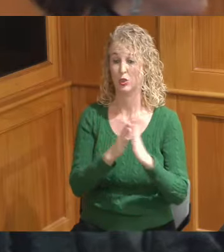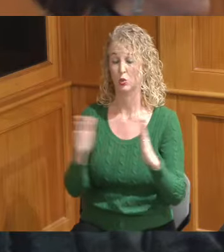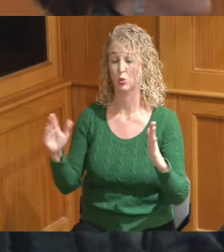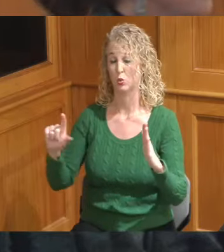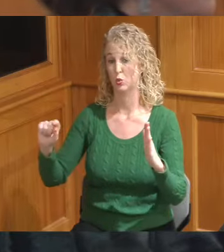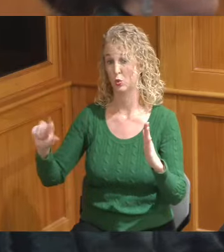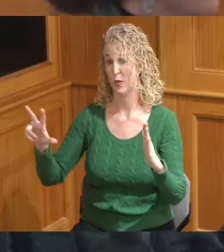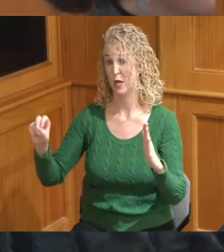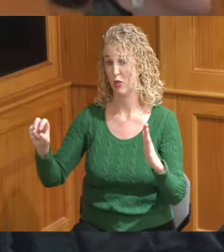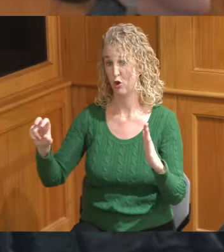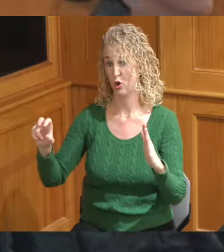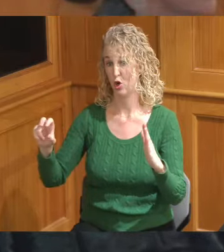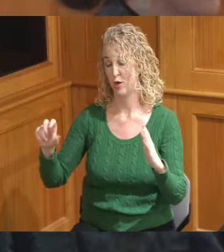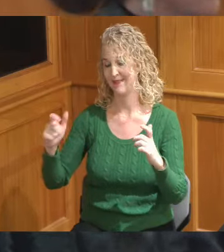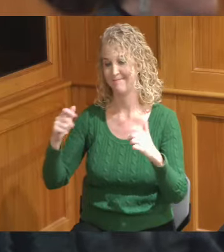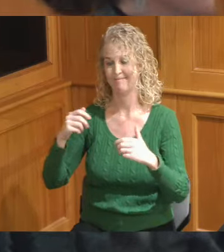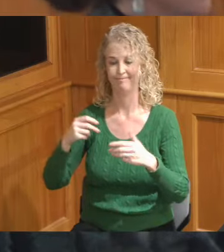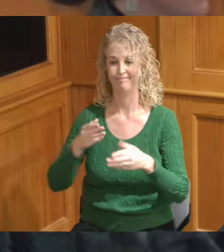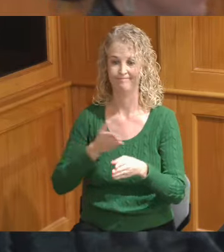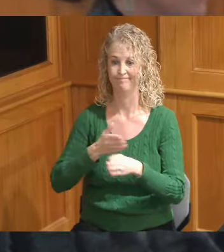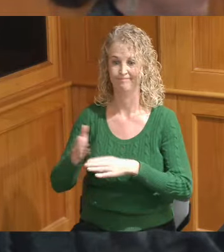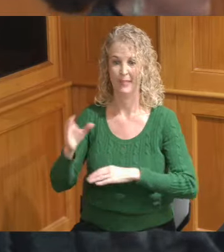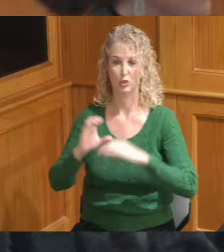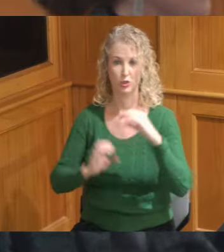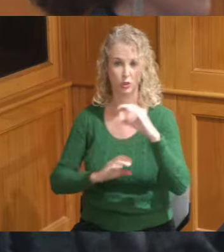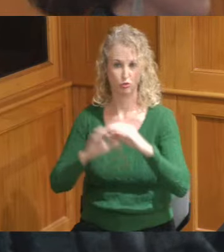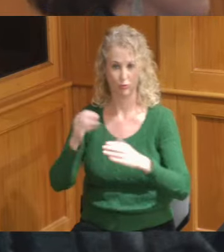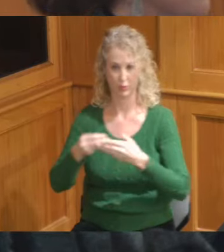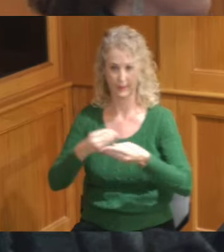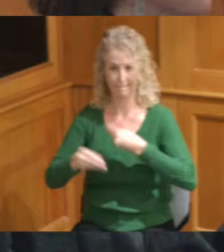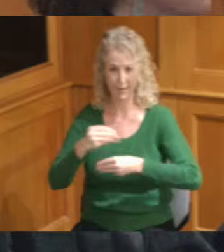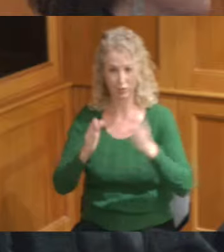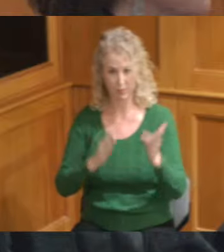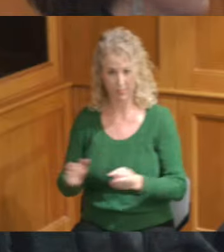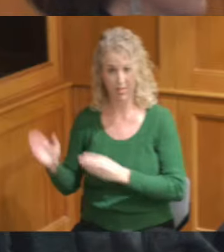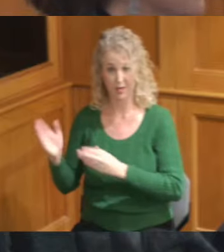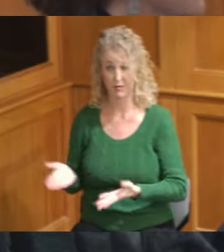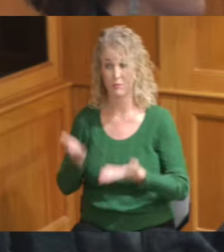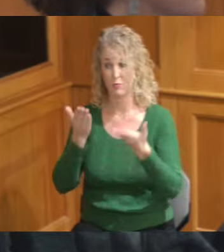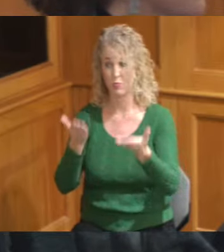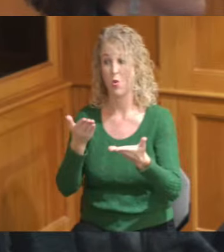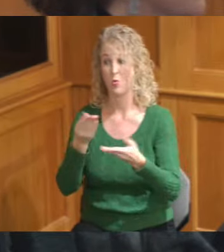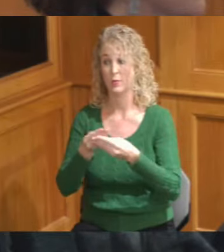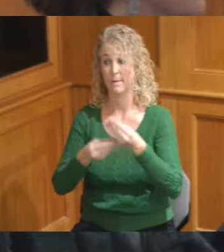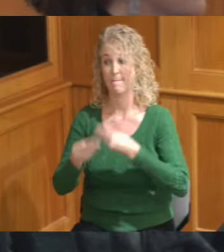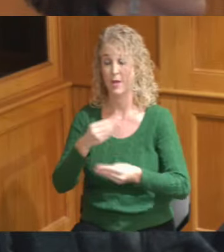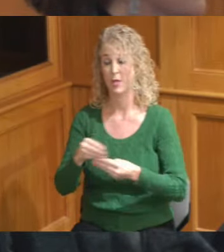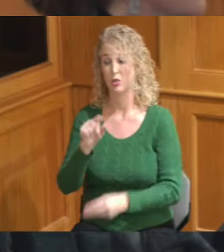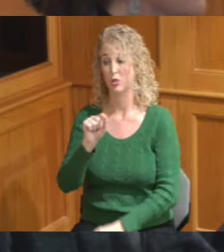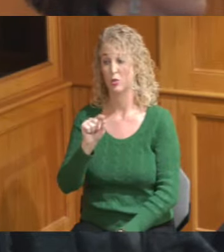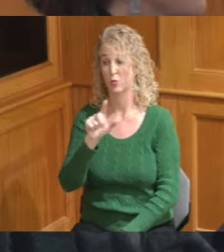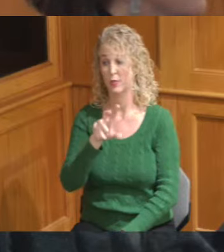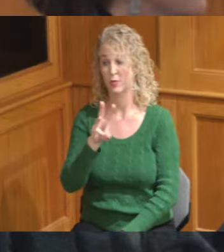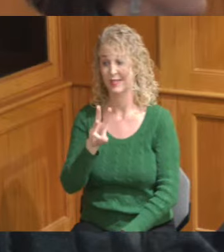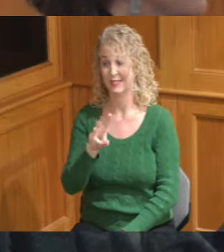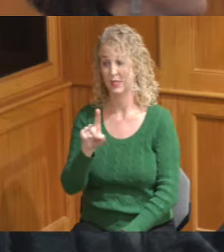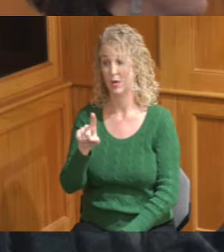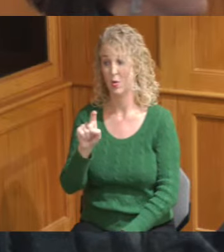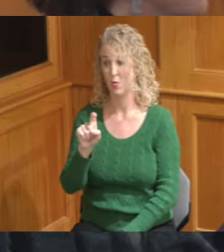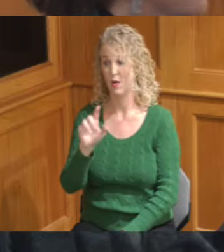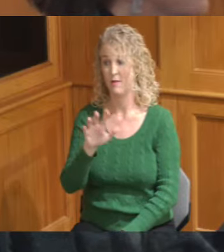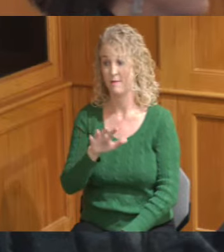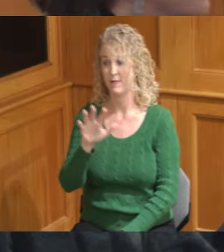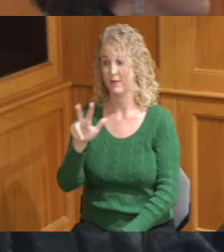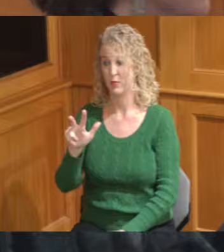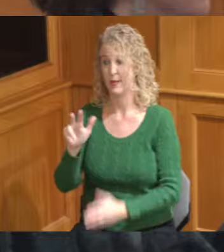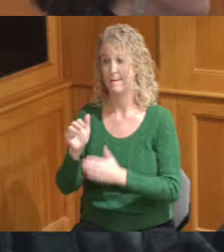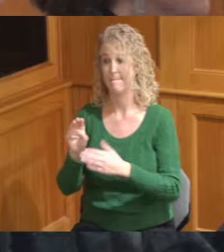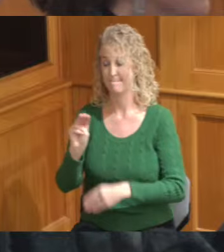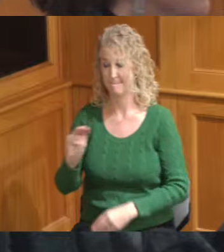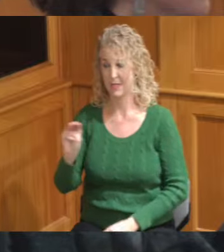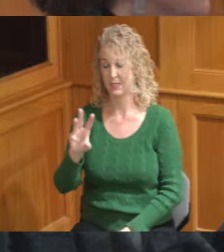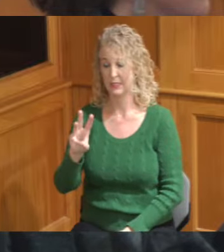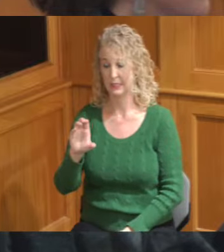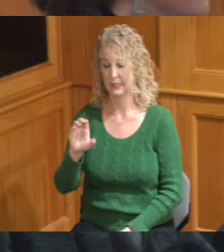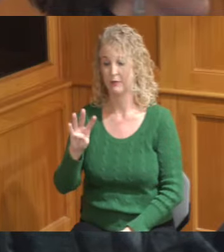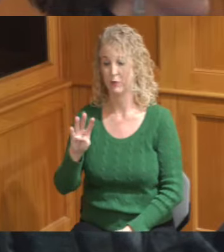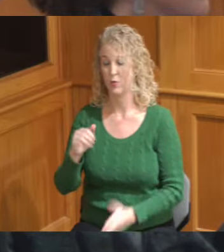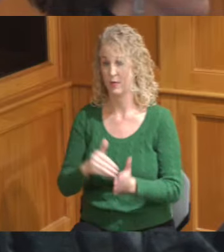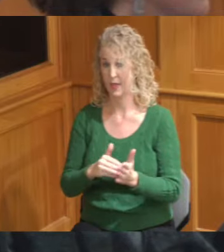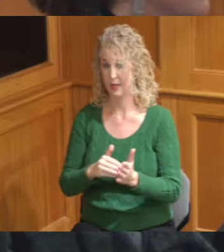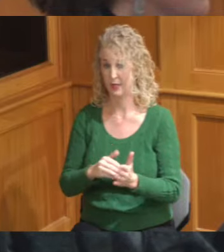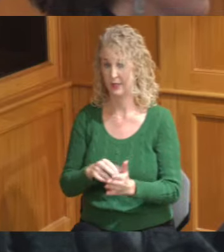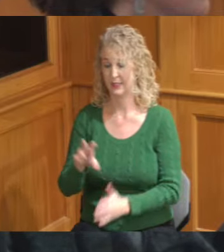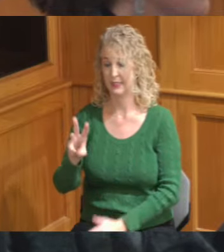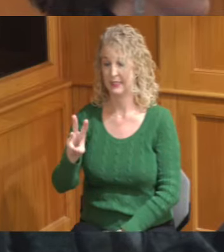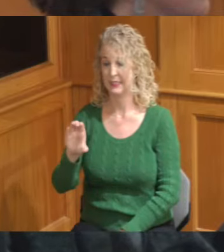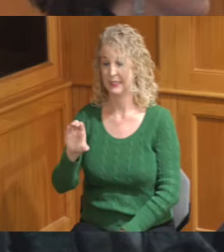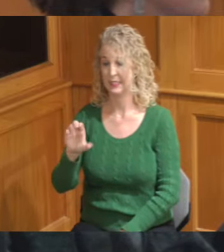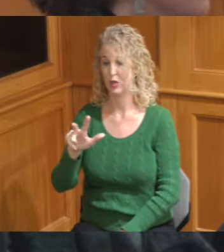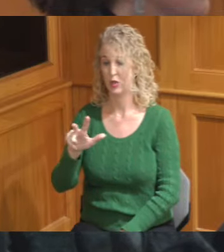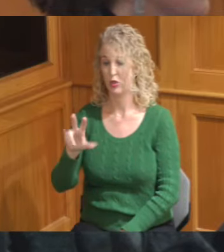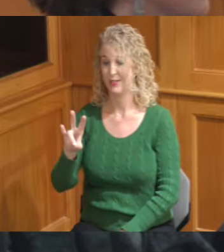Improvement Program and 2026 capital budget. the proposed capital budget for 2026 is 153,64,637.